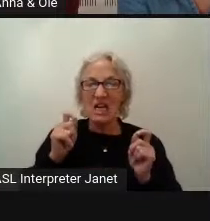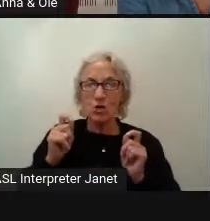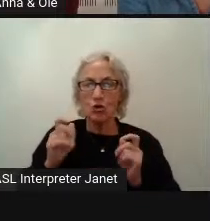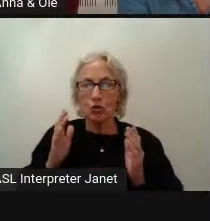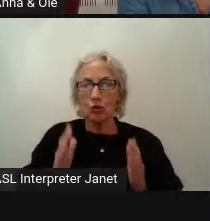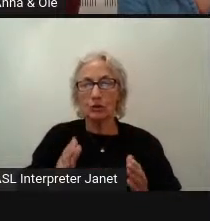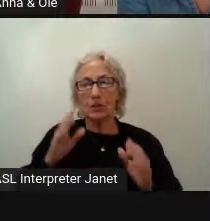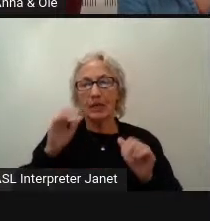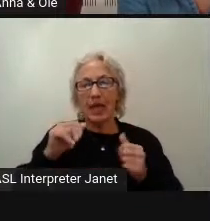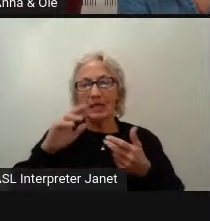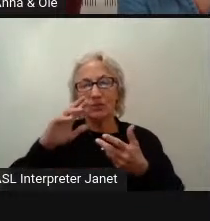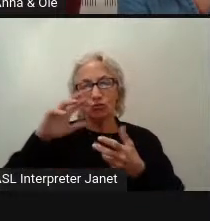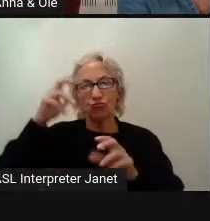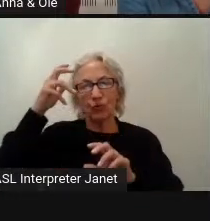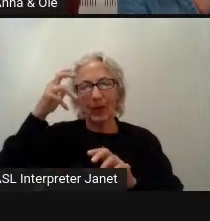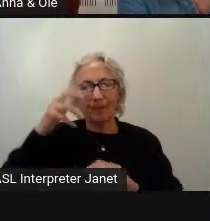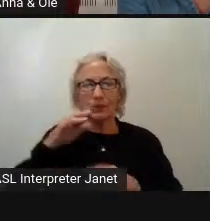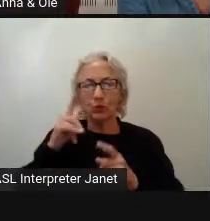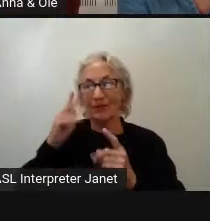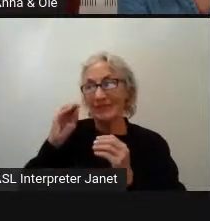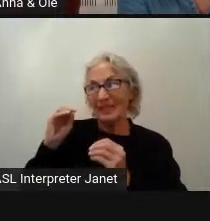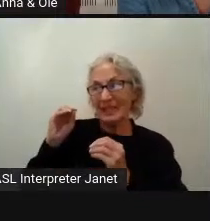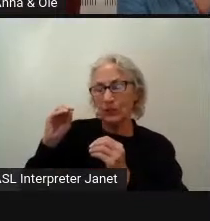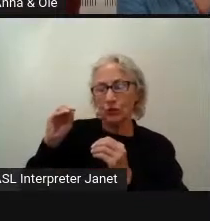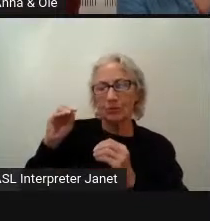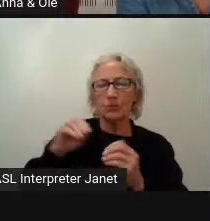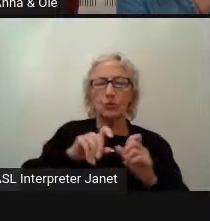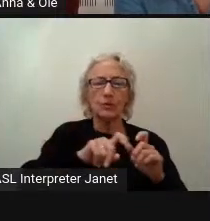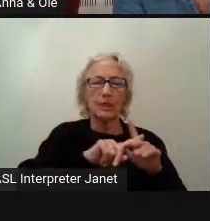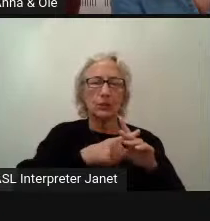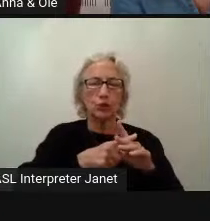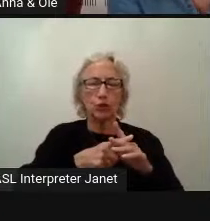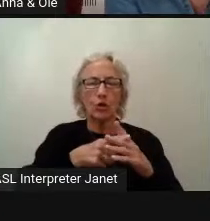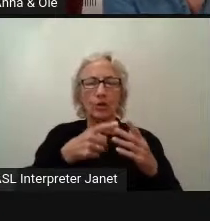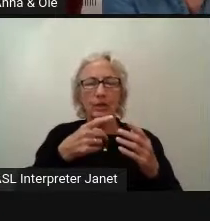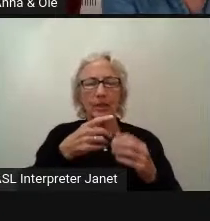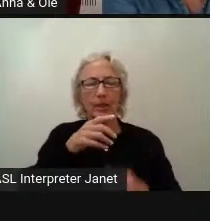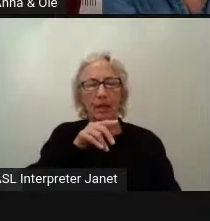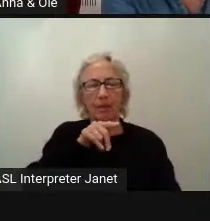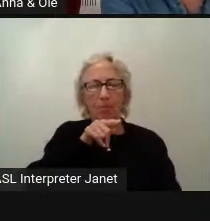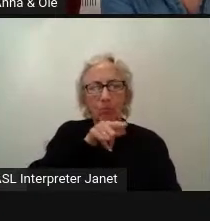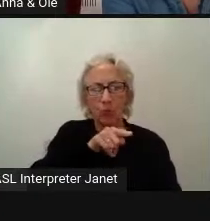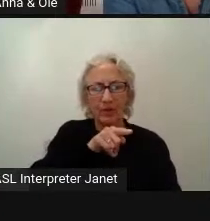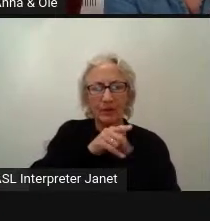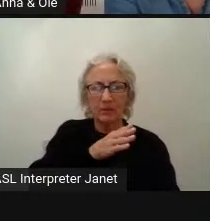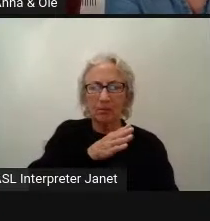less secure in the accessibility of the platform, you have to be aware that the content will be able to screw this up or go train them.